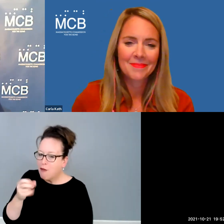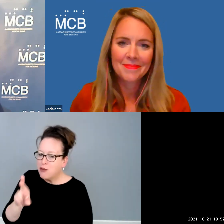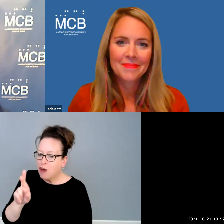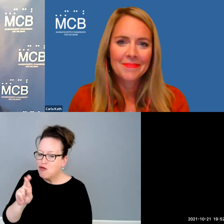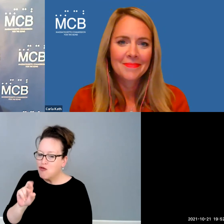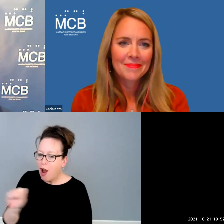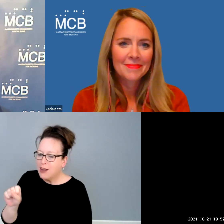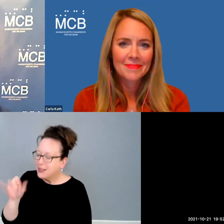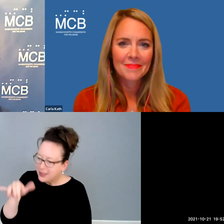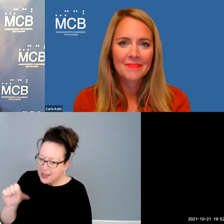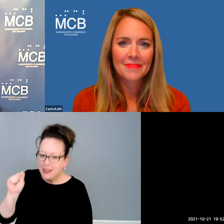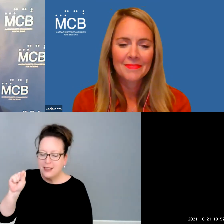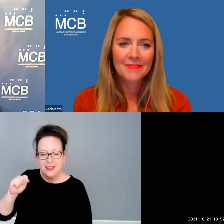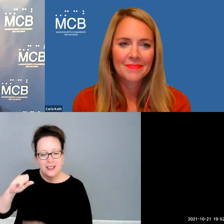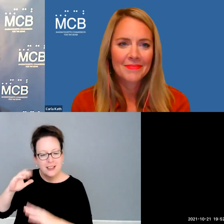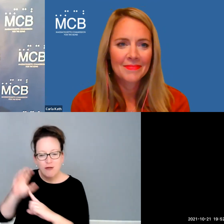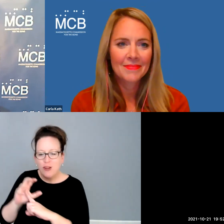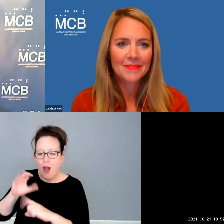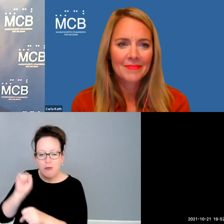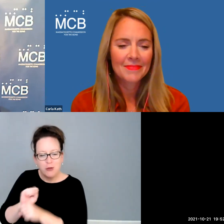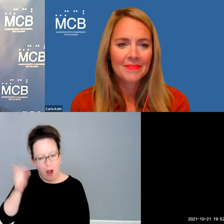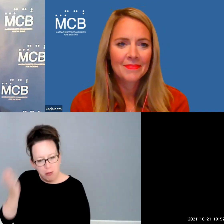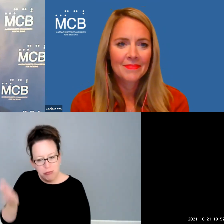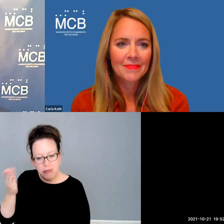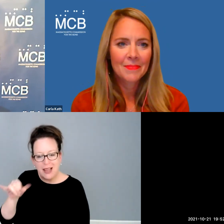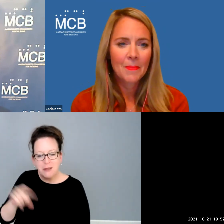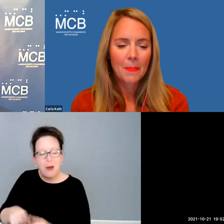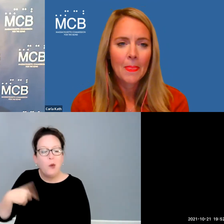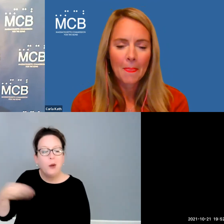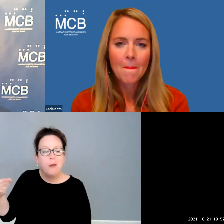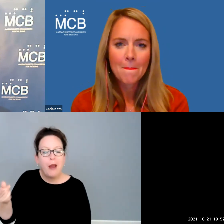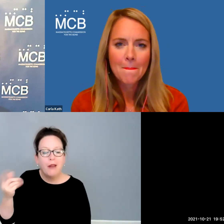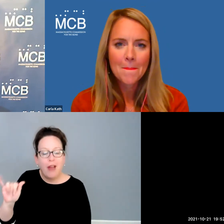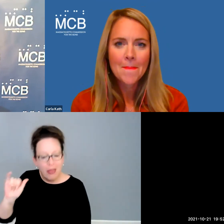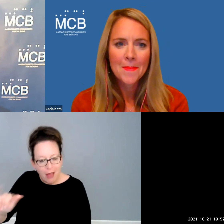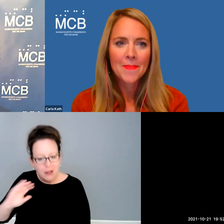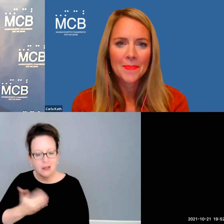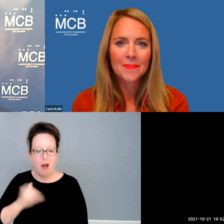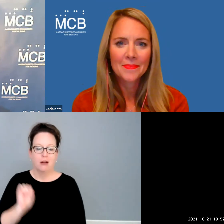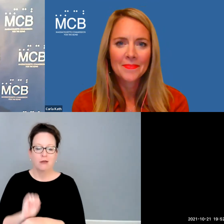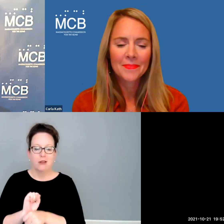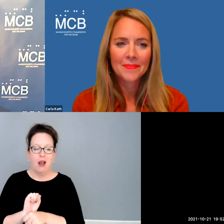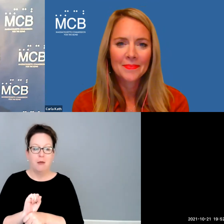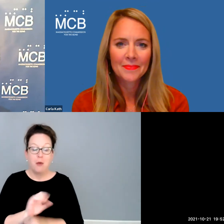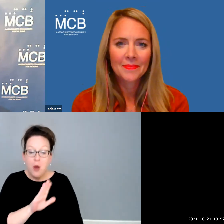a fantastic job but that's we get paid for. That is our job. You're the one doing the good